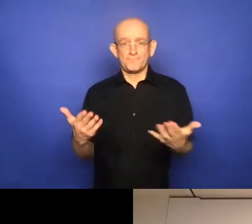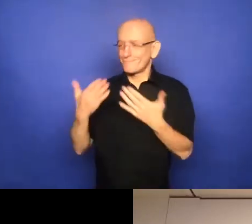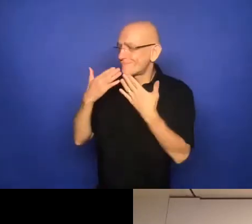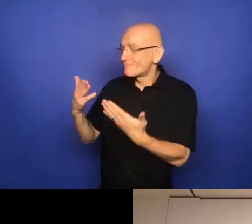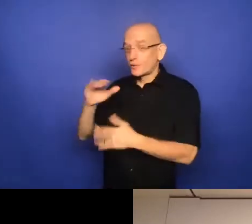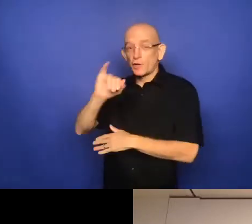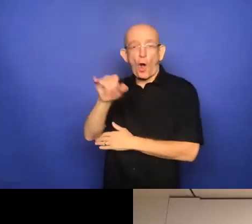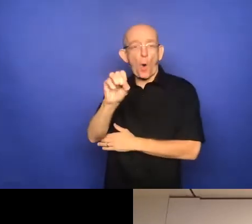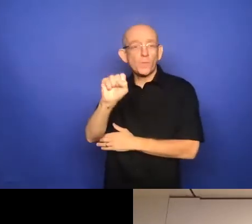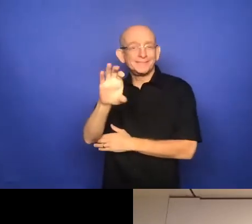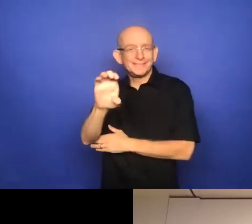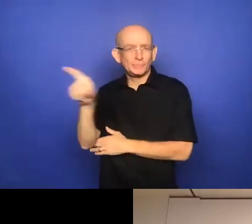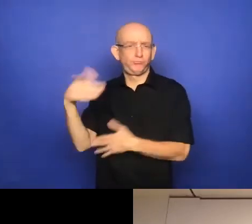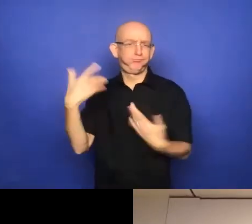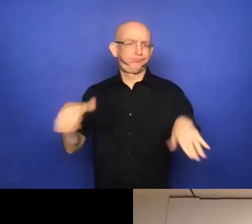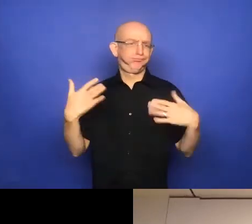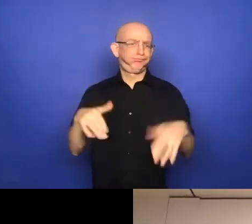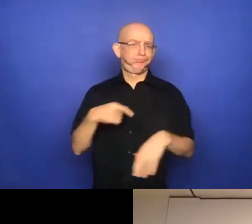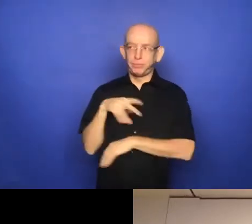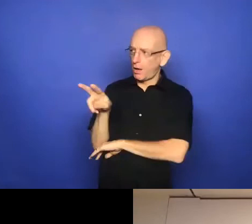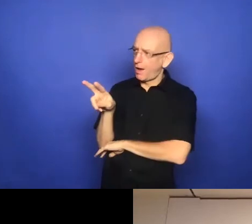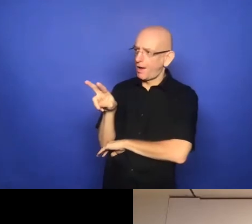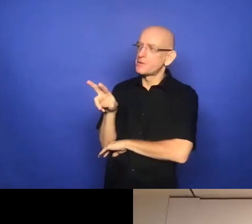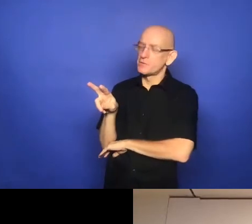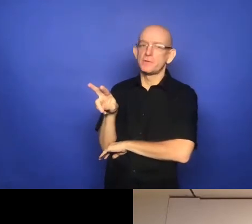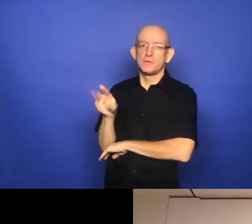It's been very useful to hear from this tool, and